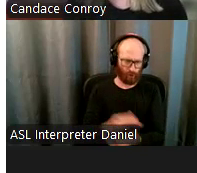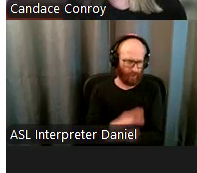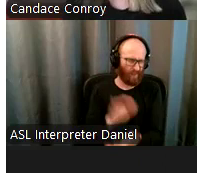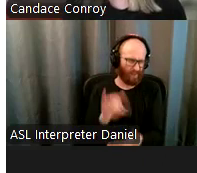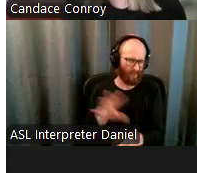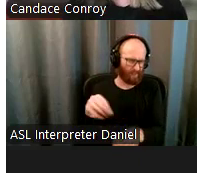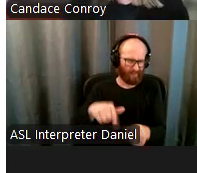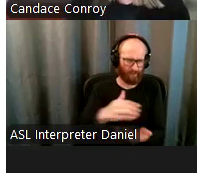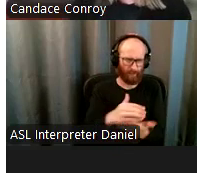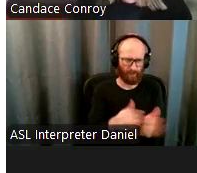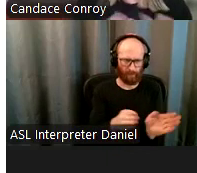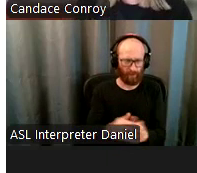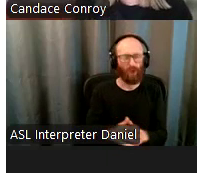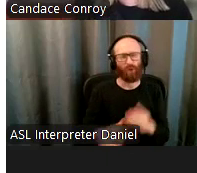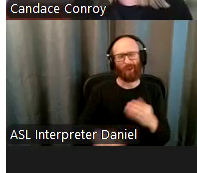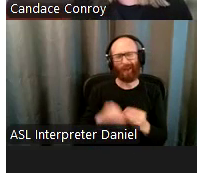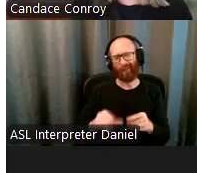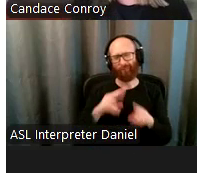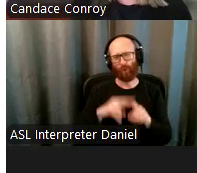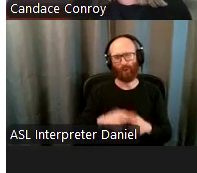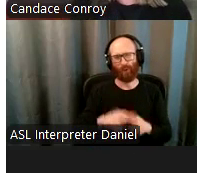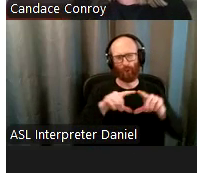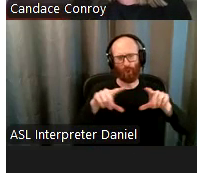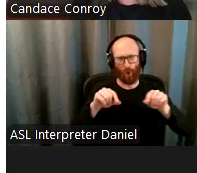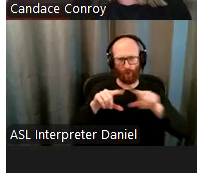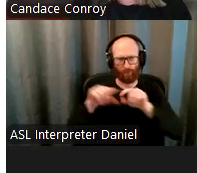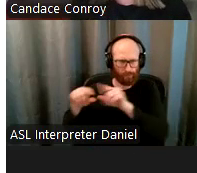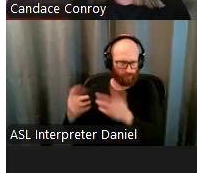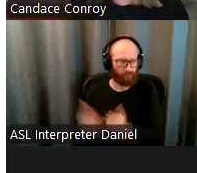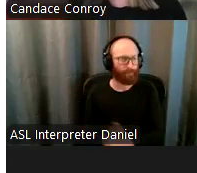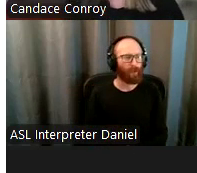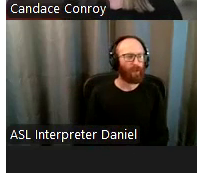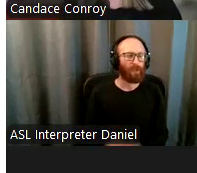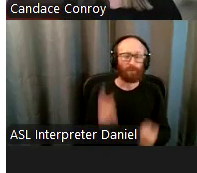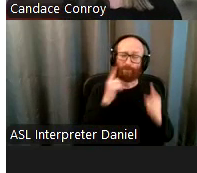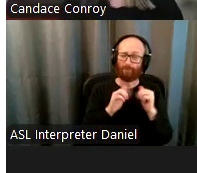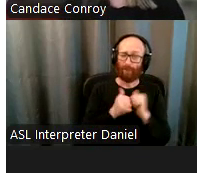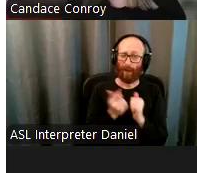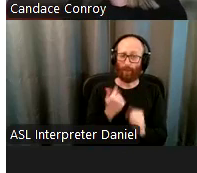go with it. So again, as we think about how we can incorporate Universal Design for Learning,